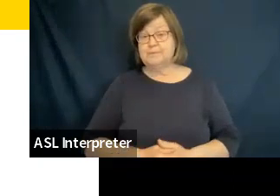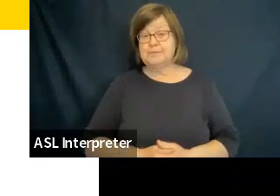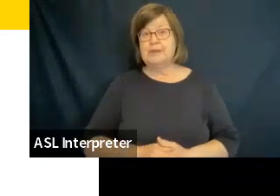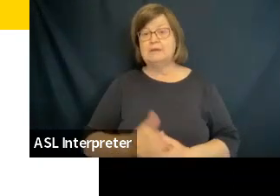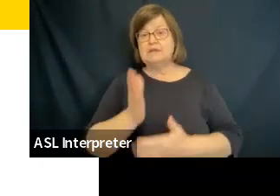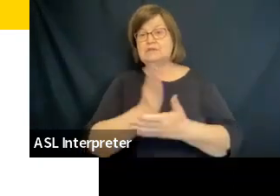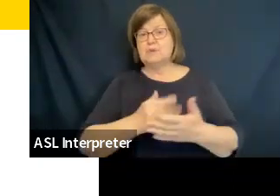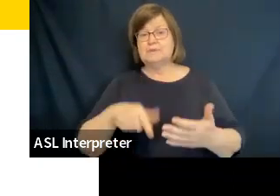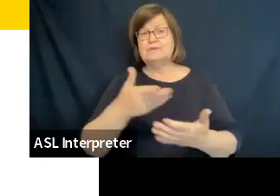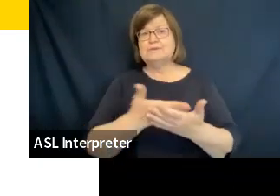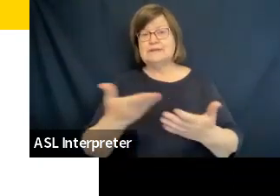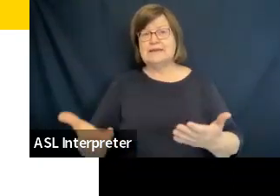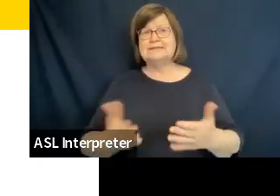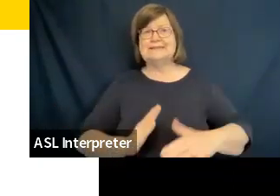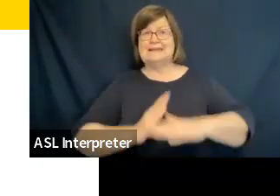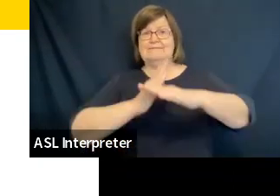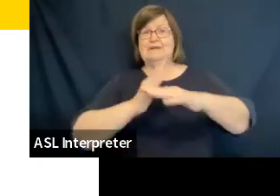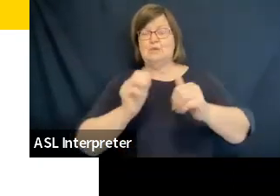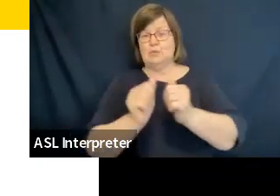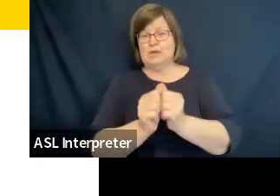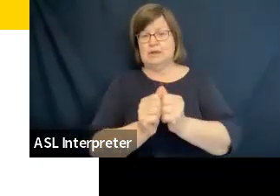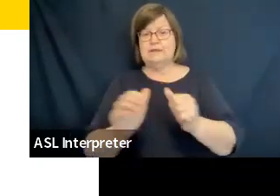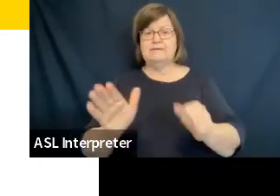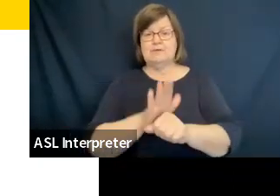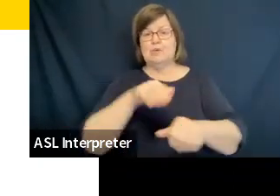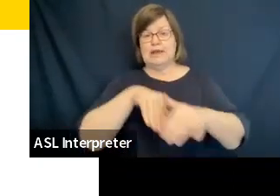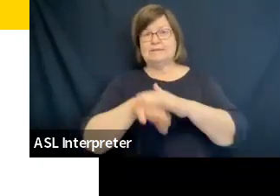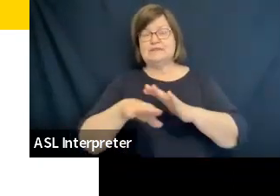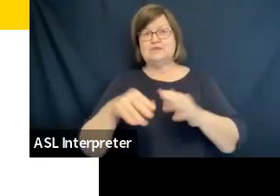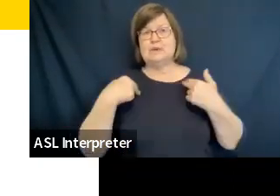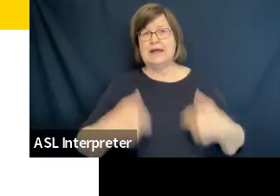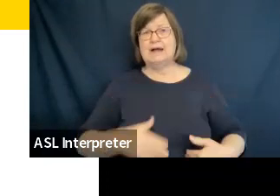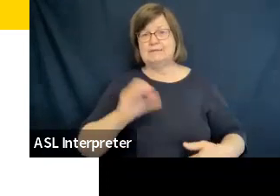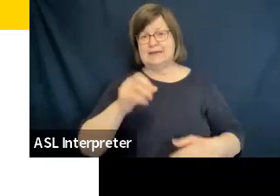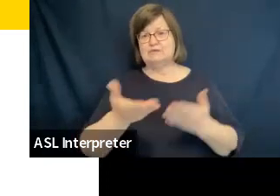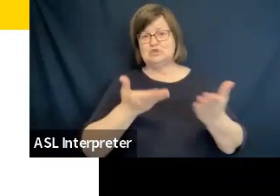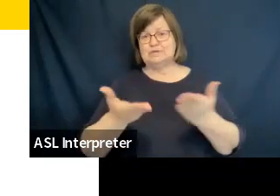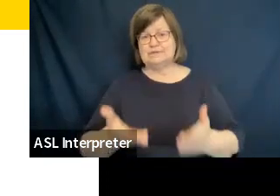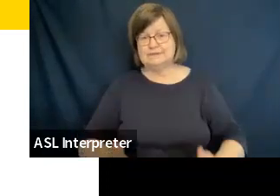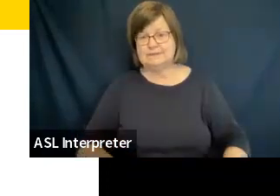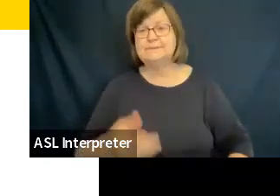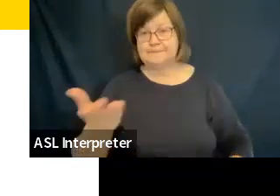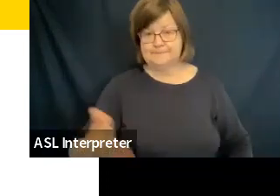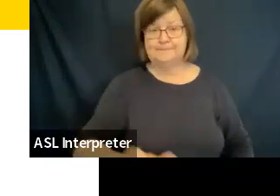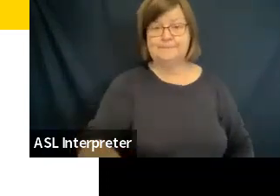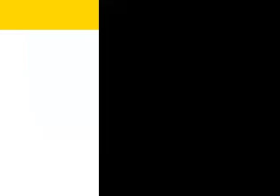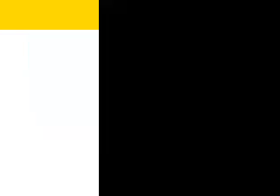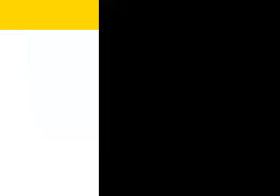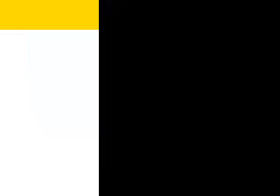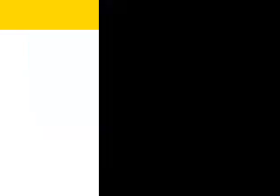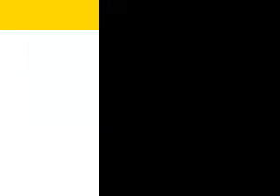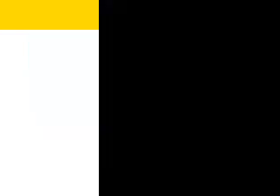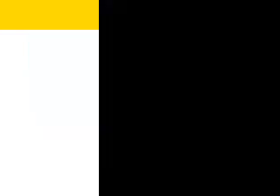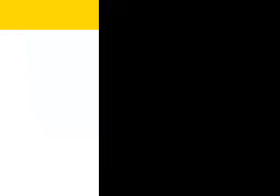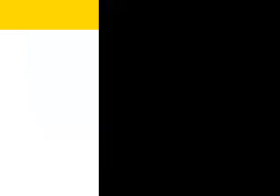those things interfered with full access to healthcare services. Passing back to Dr. Rhoads.